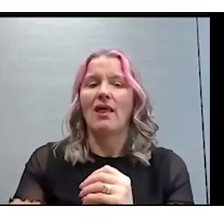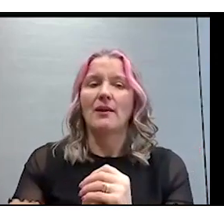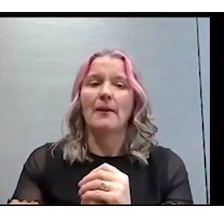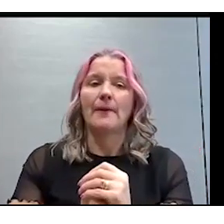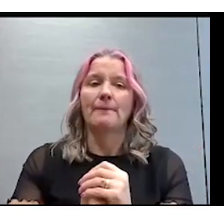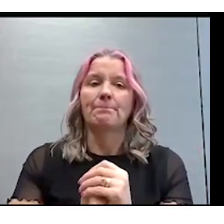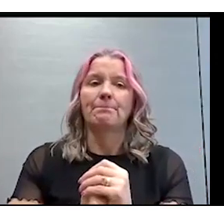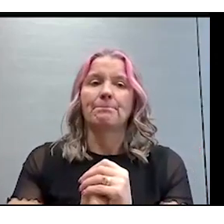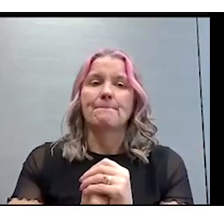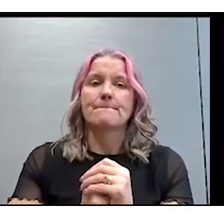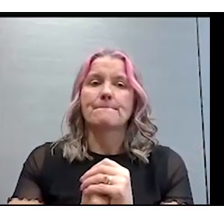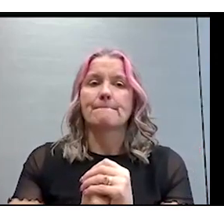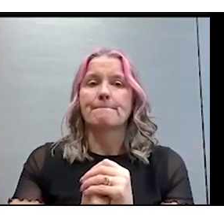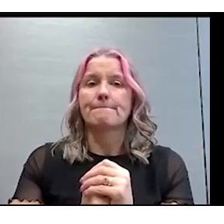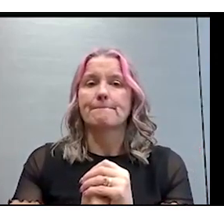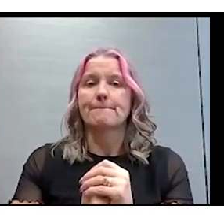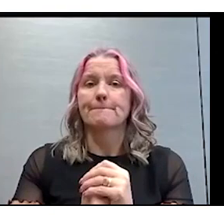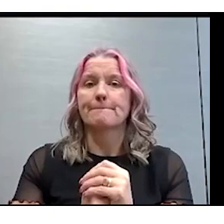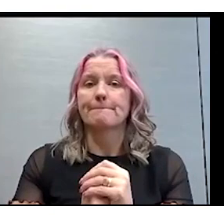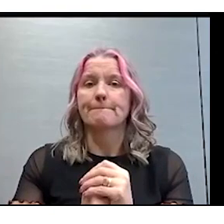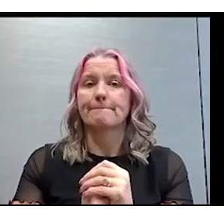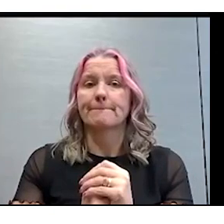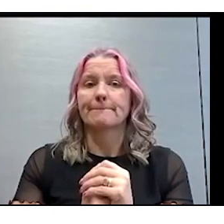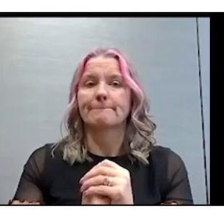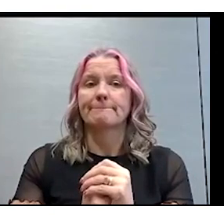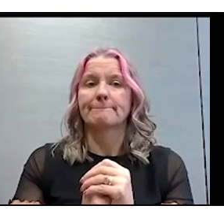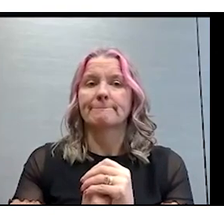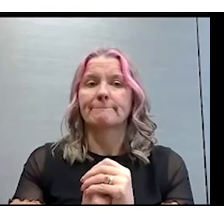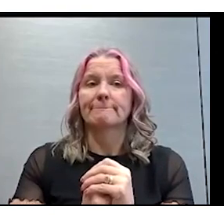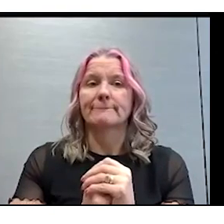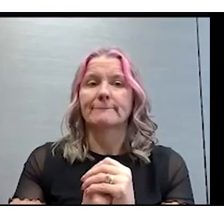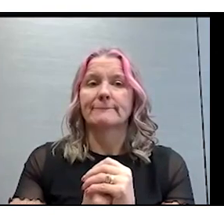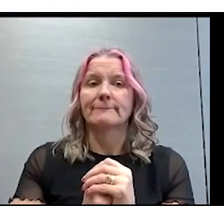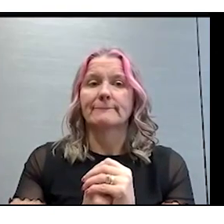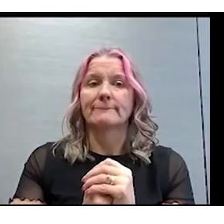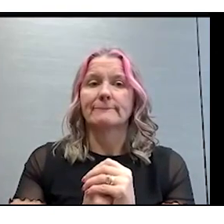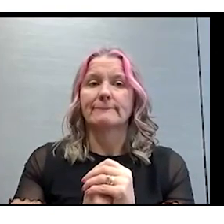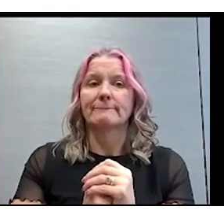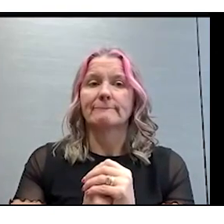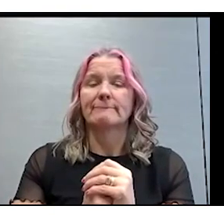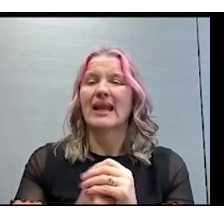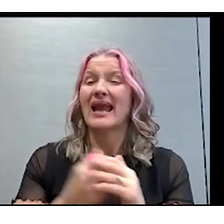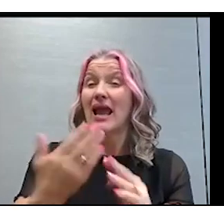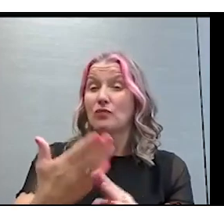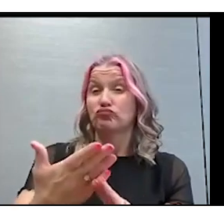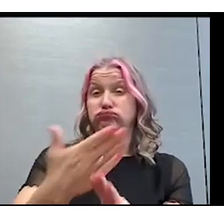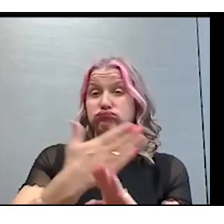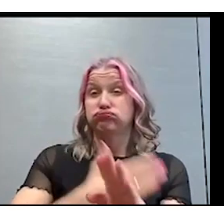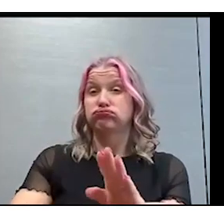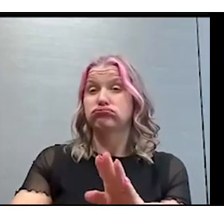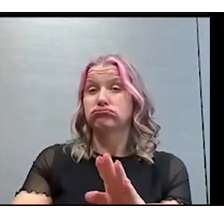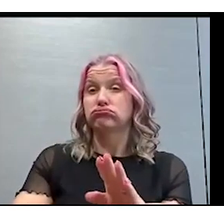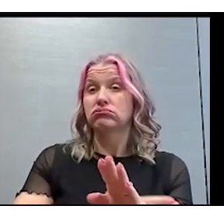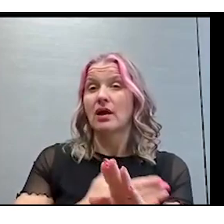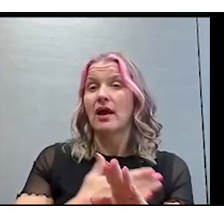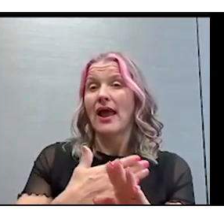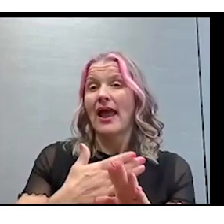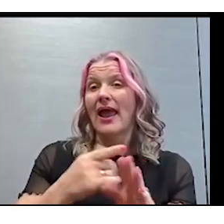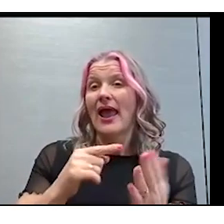and anything that goes against its programming. In the early days of Chat GPT, there was a